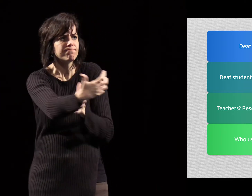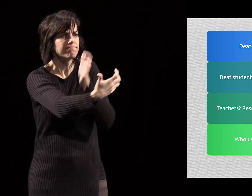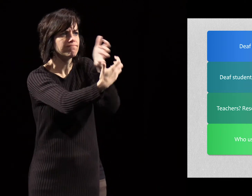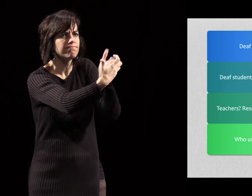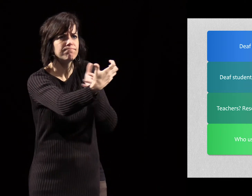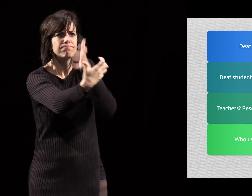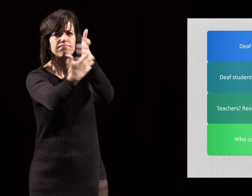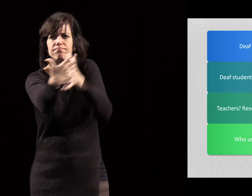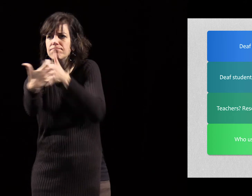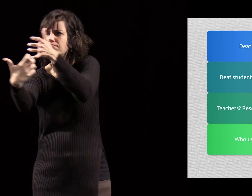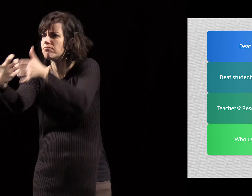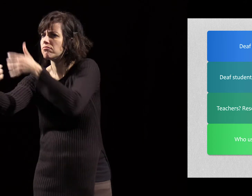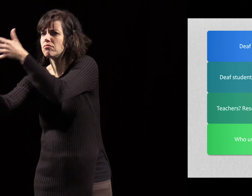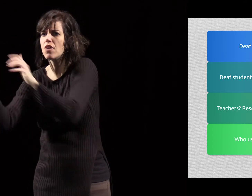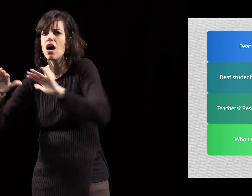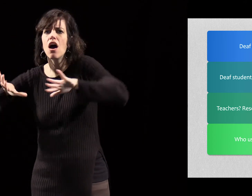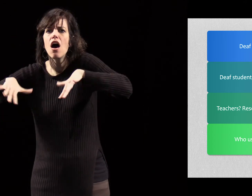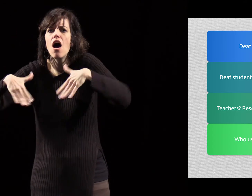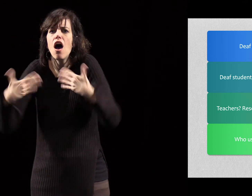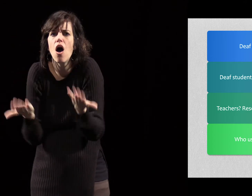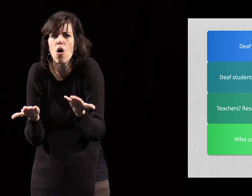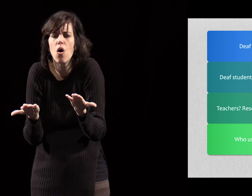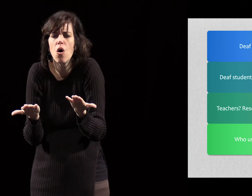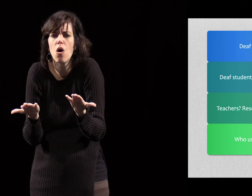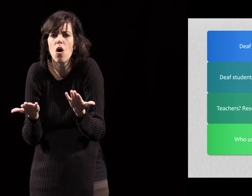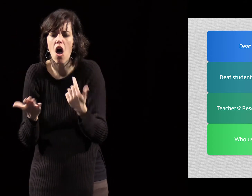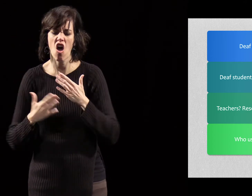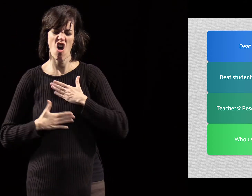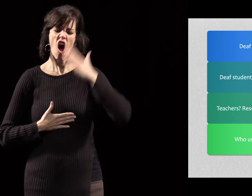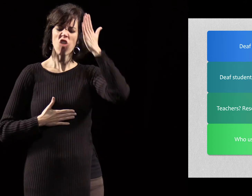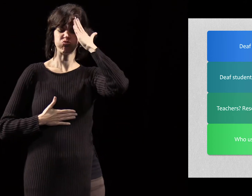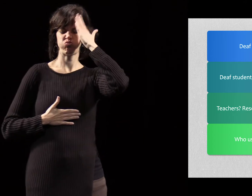And how do we make it adaptable for all groups of people?